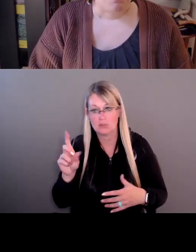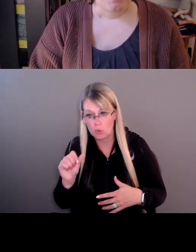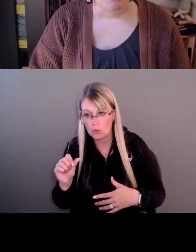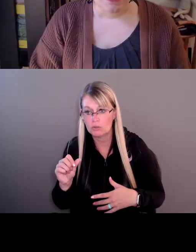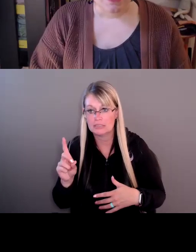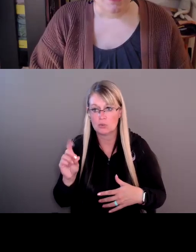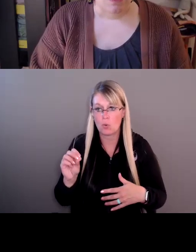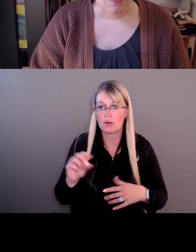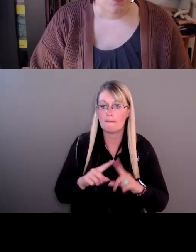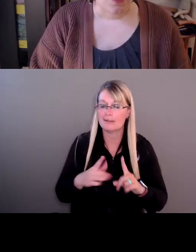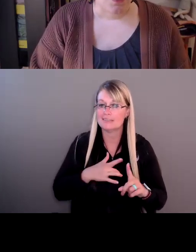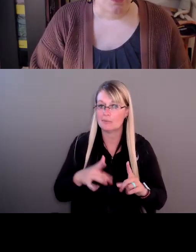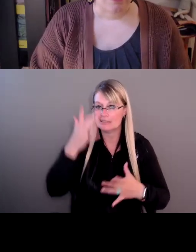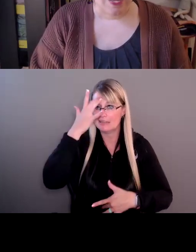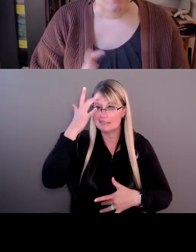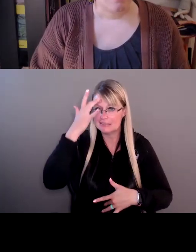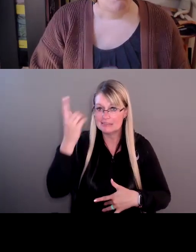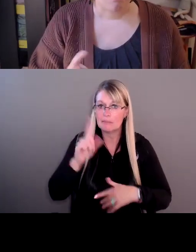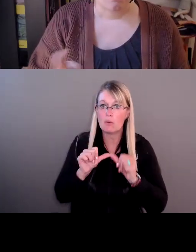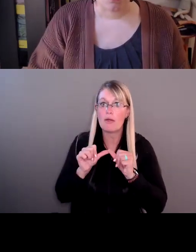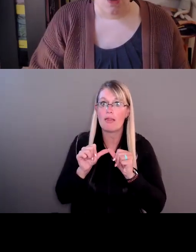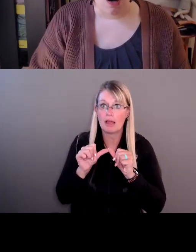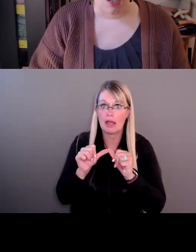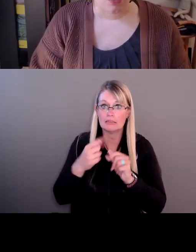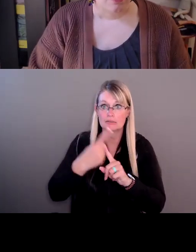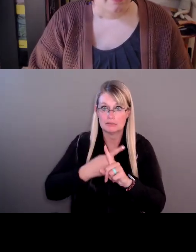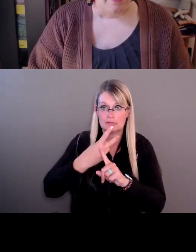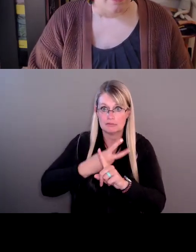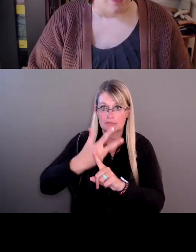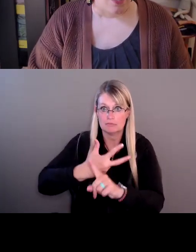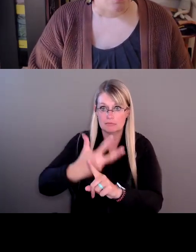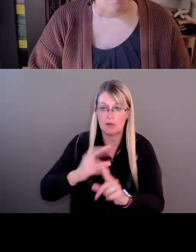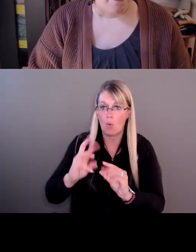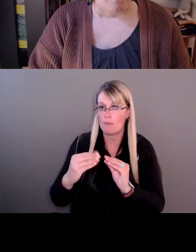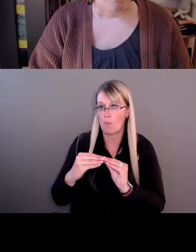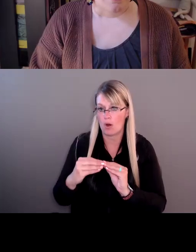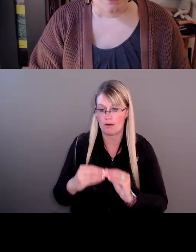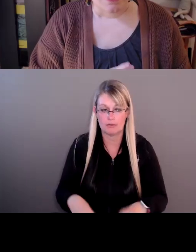but typically it's an illness or disorder that lasts months or longer. The big thing that